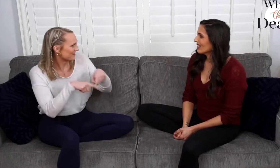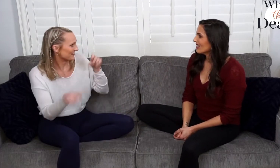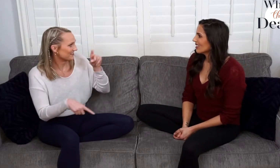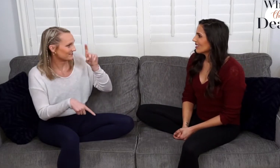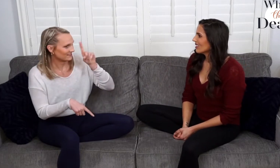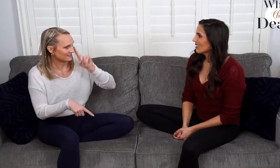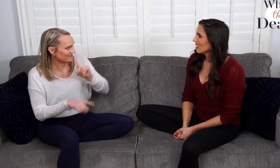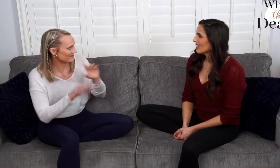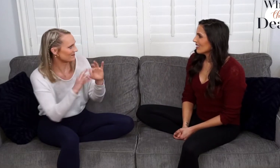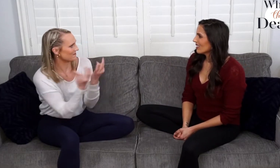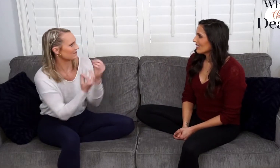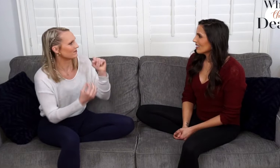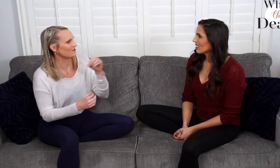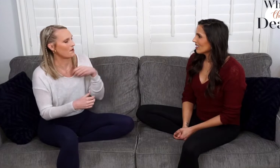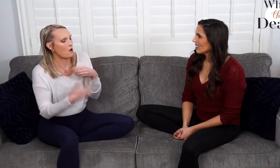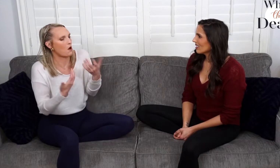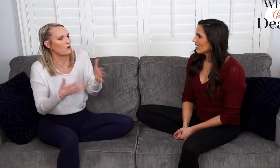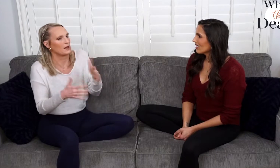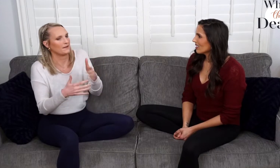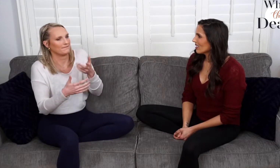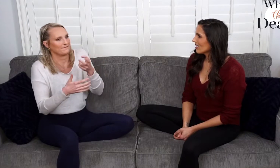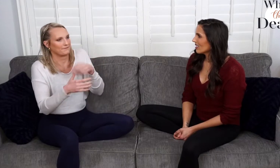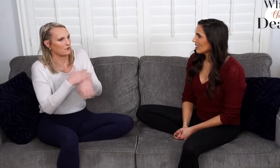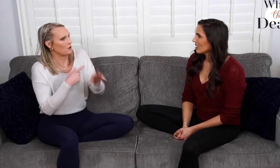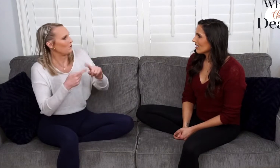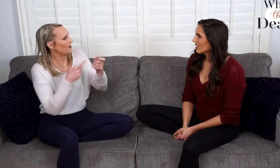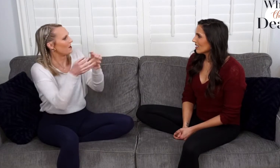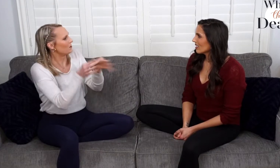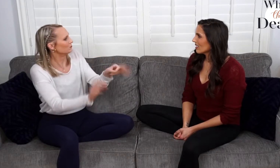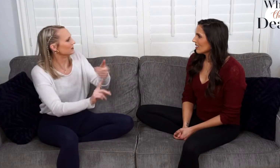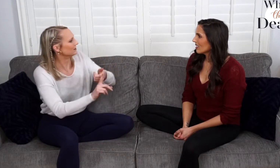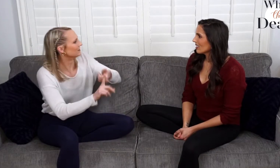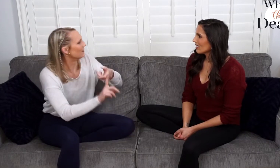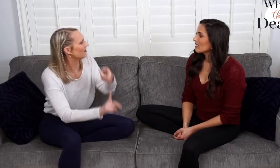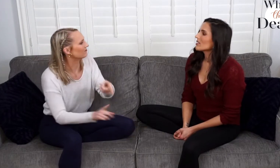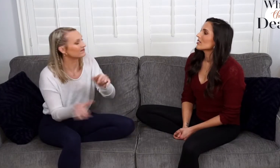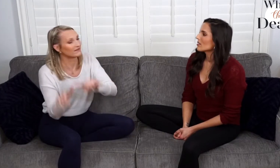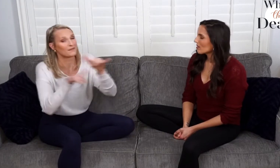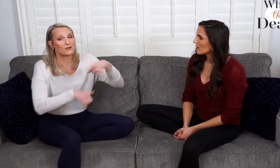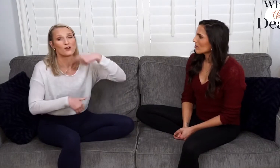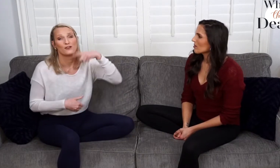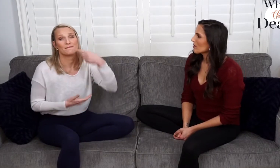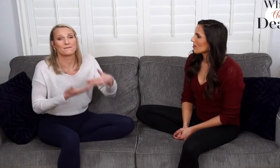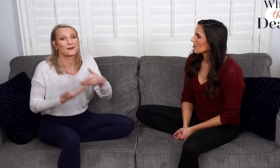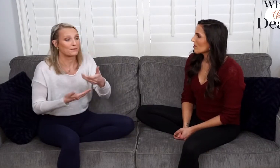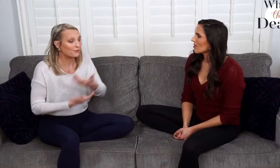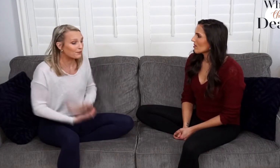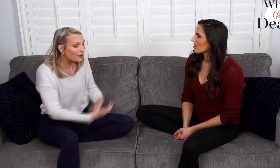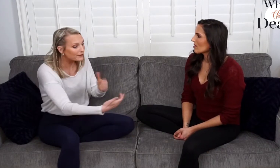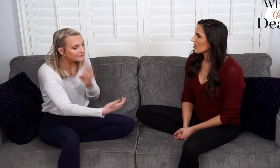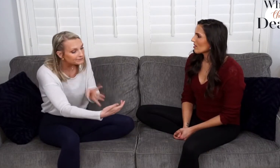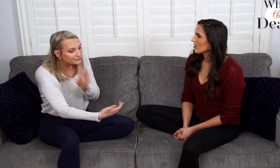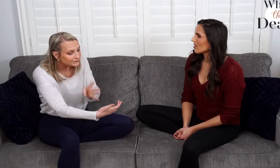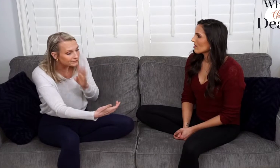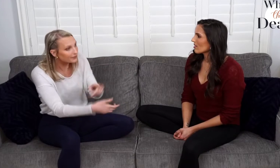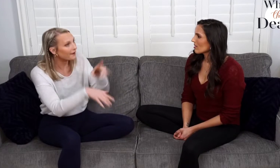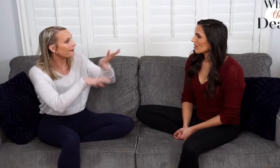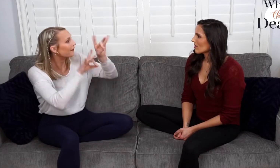came from a Deaf family and so I was already born to the language just like a hearing baby that's born parents automatically start talking